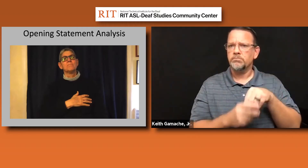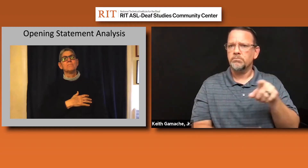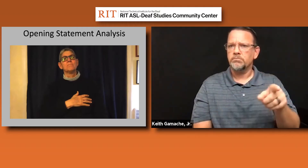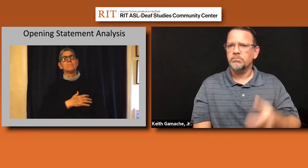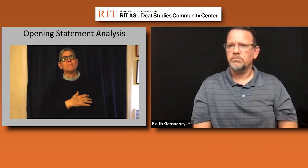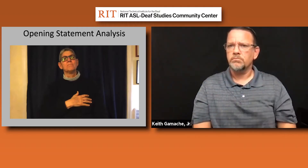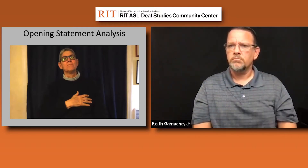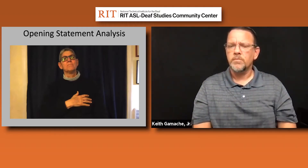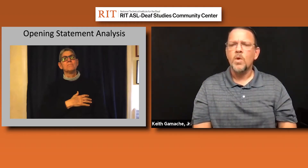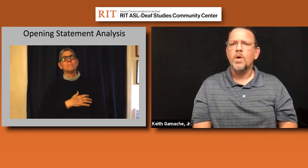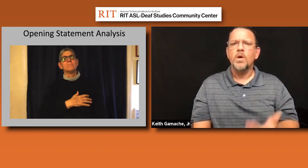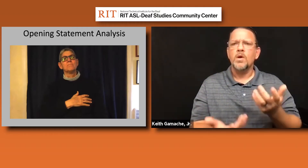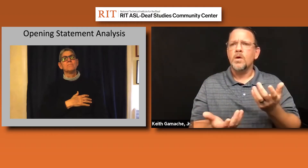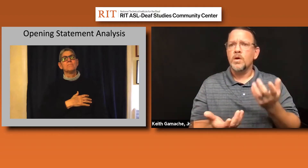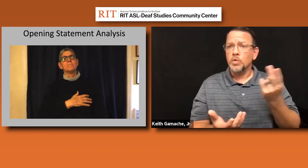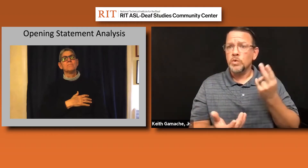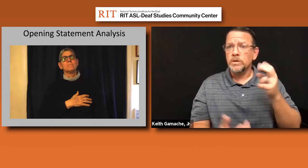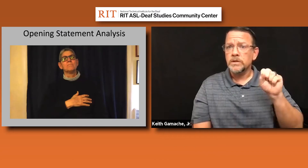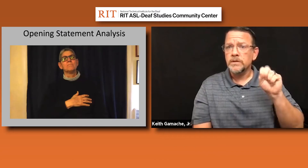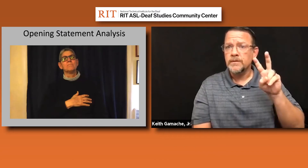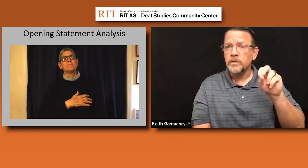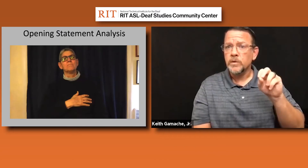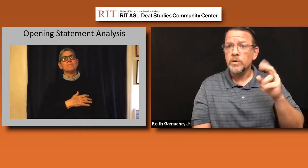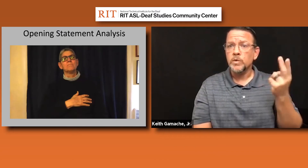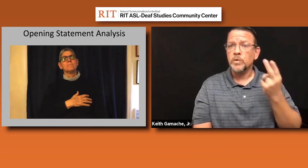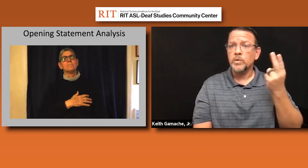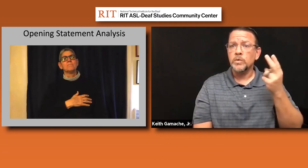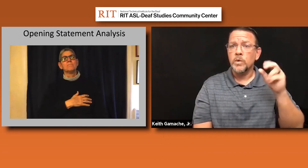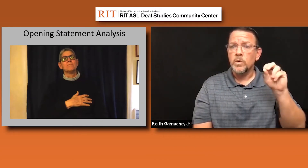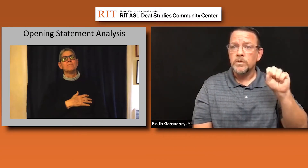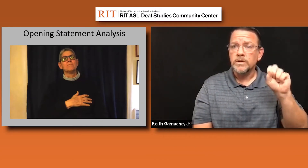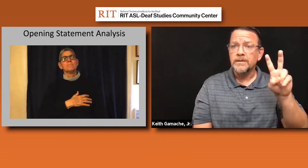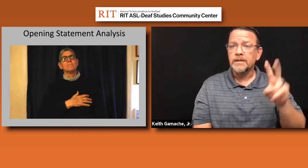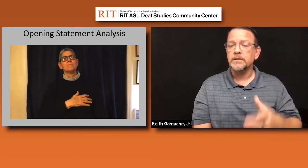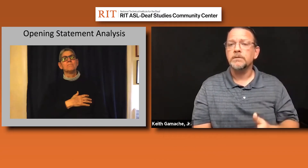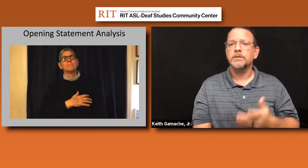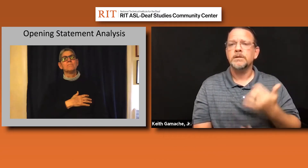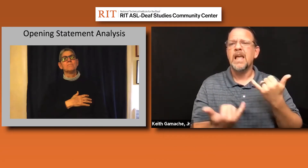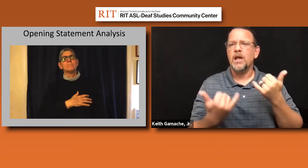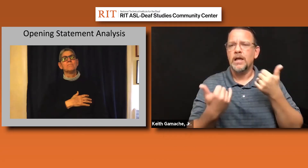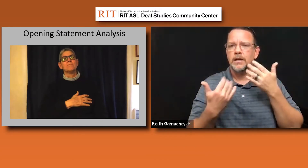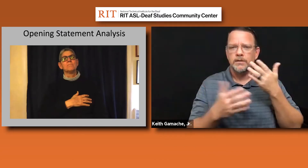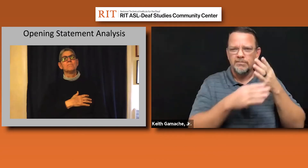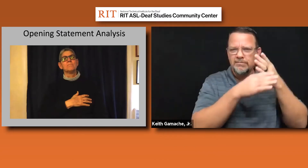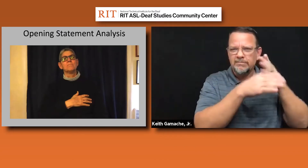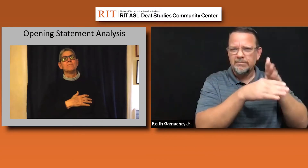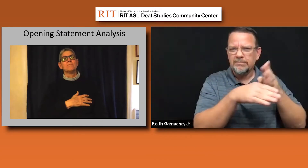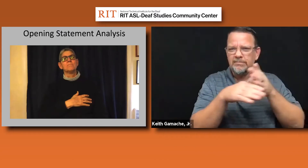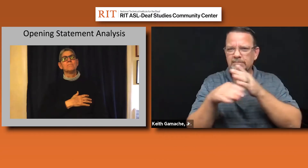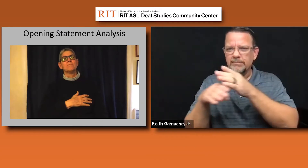How many sentences did you notice? Did you notice which word order she used--SVO, OSV?